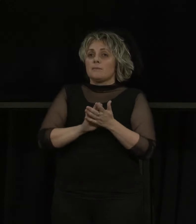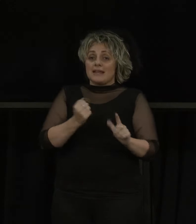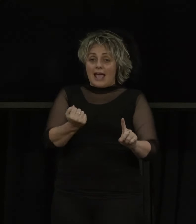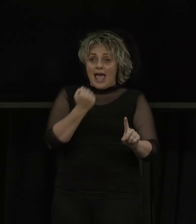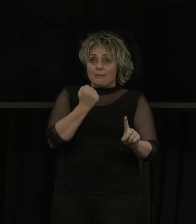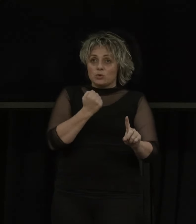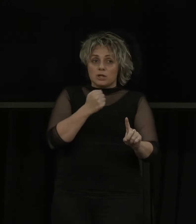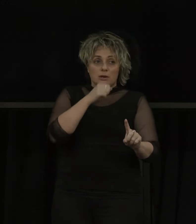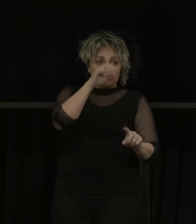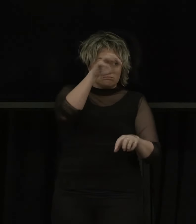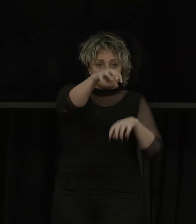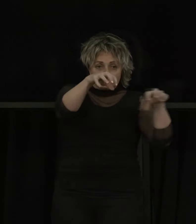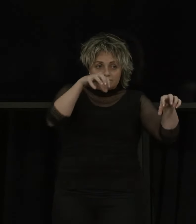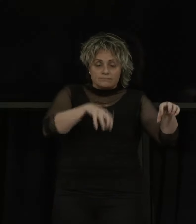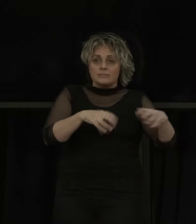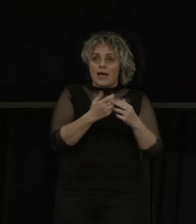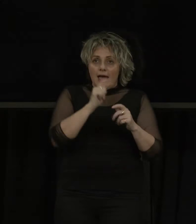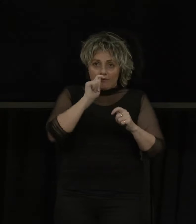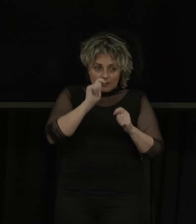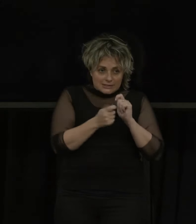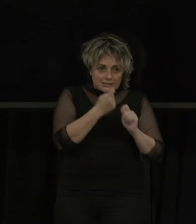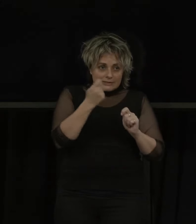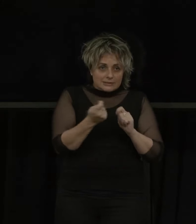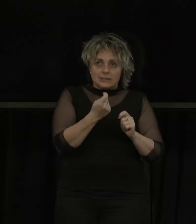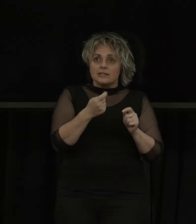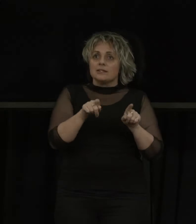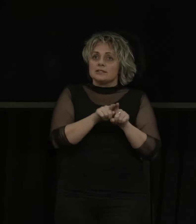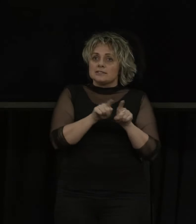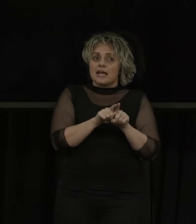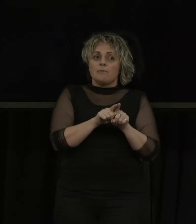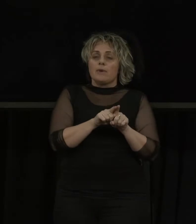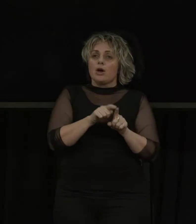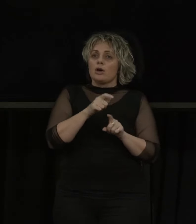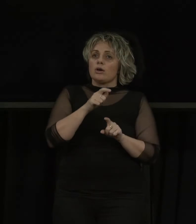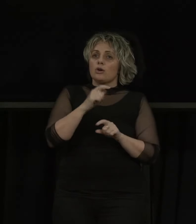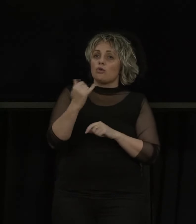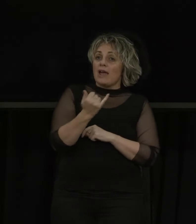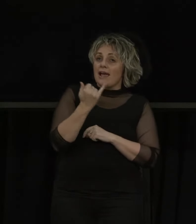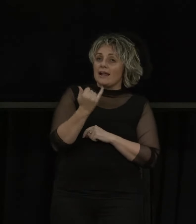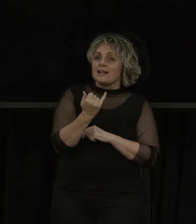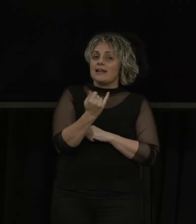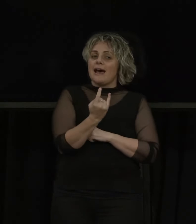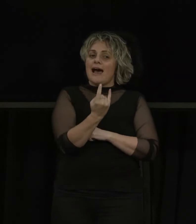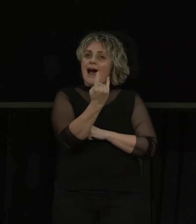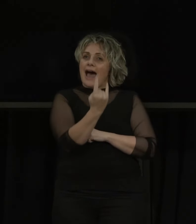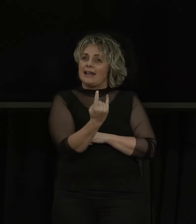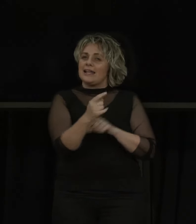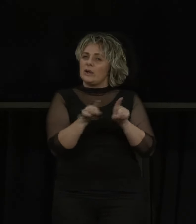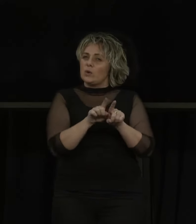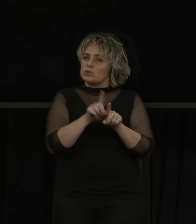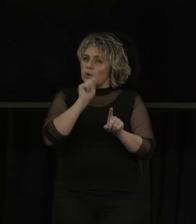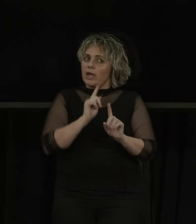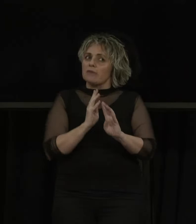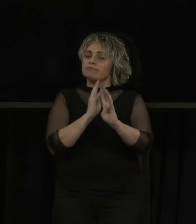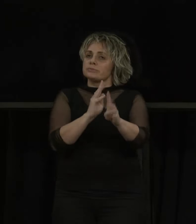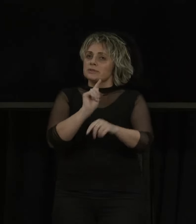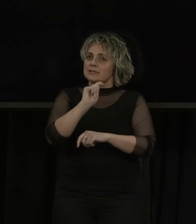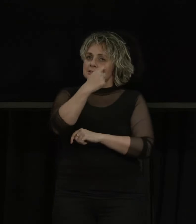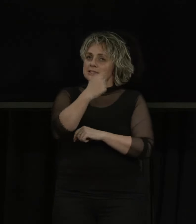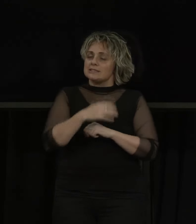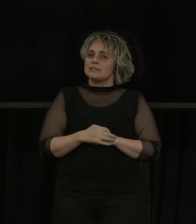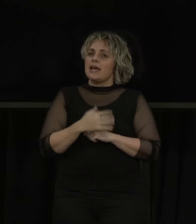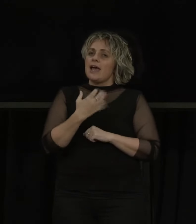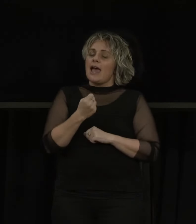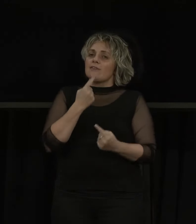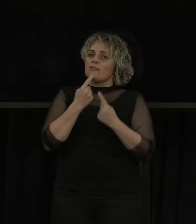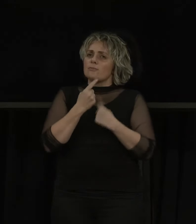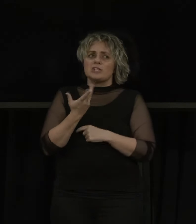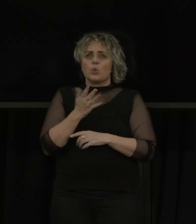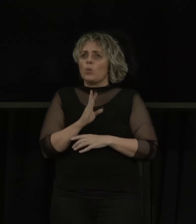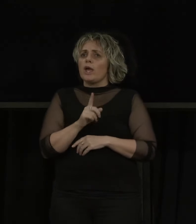to see high demand.